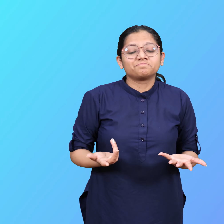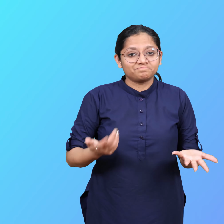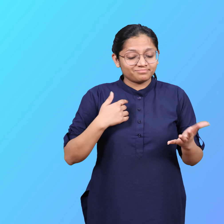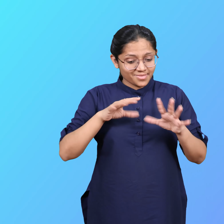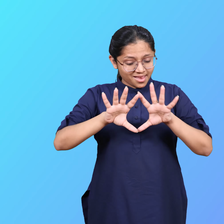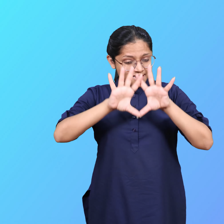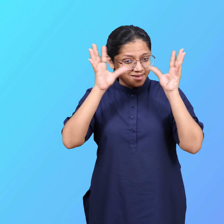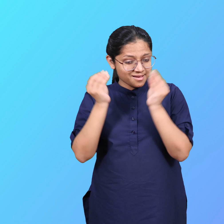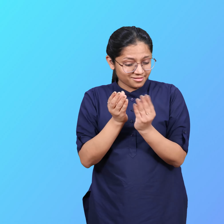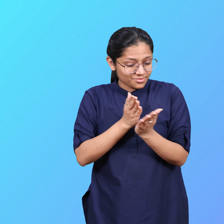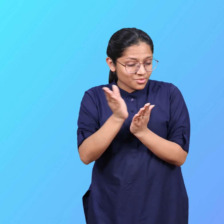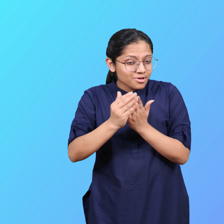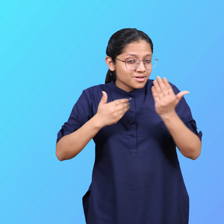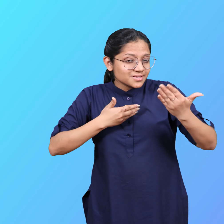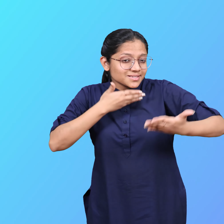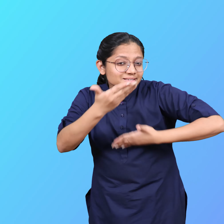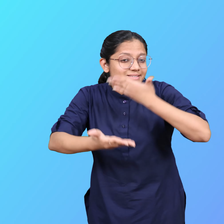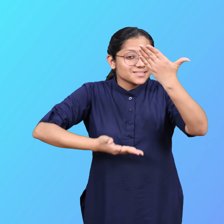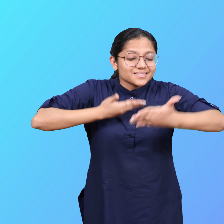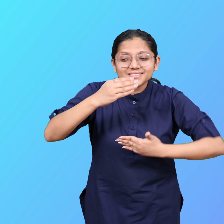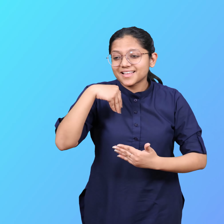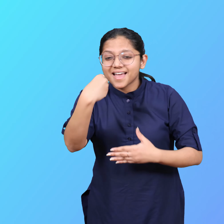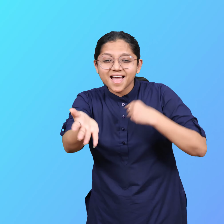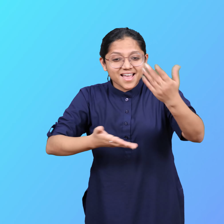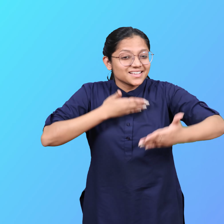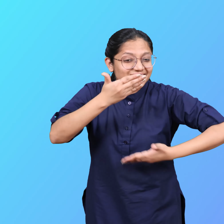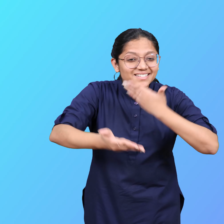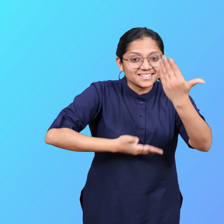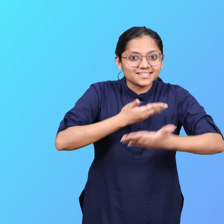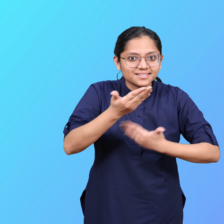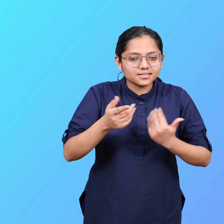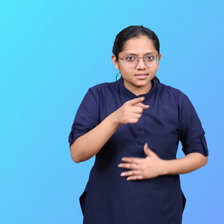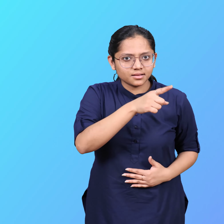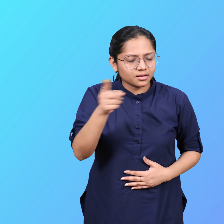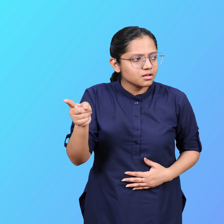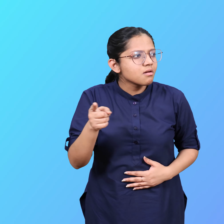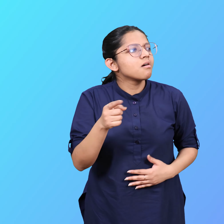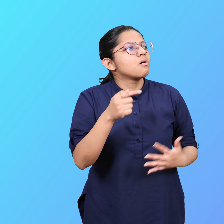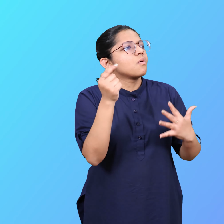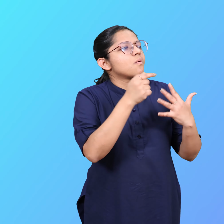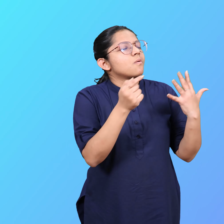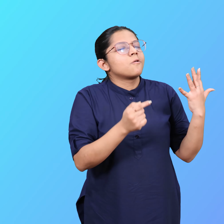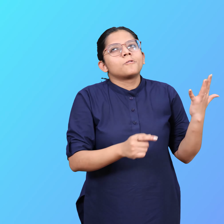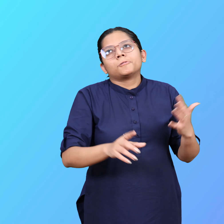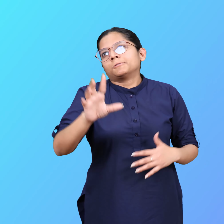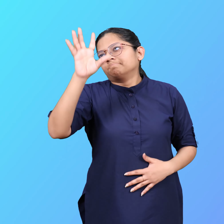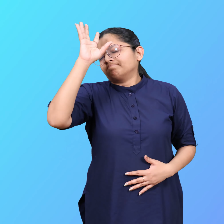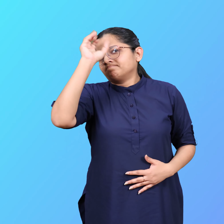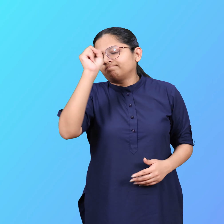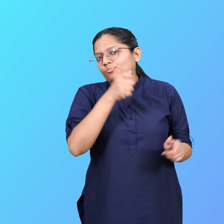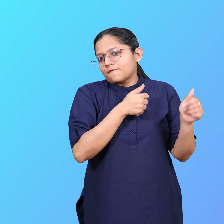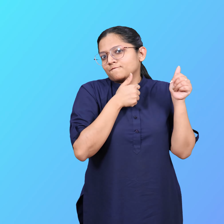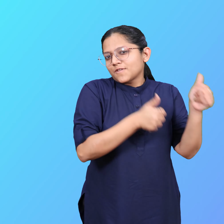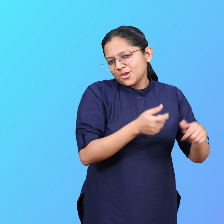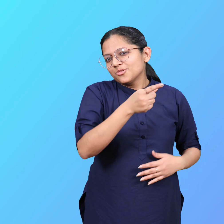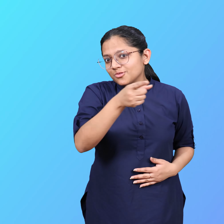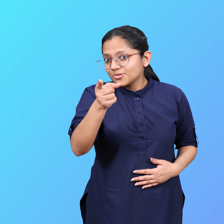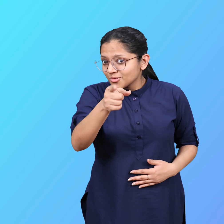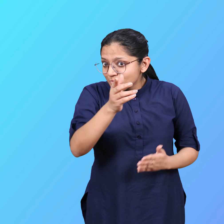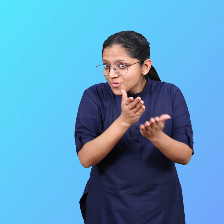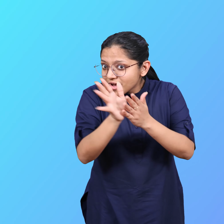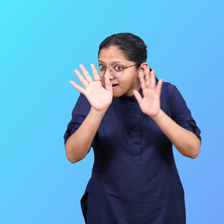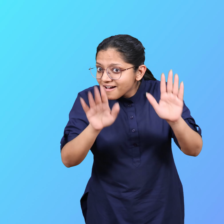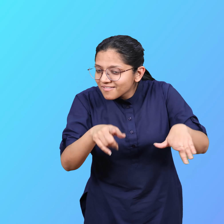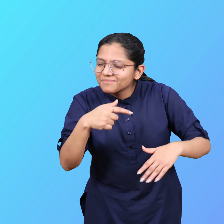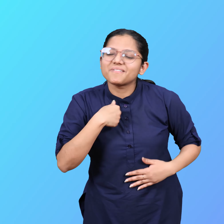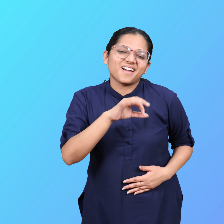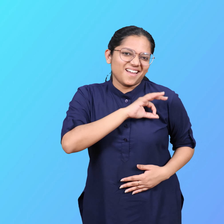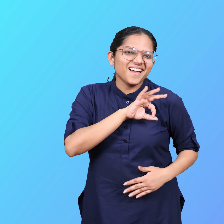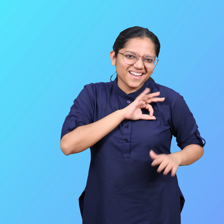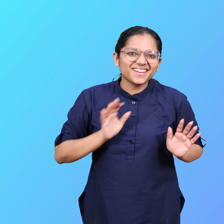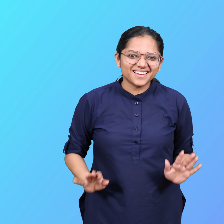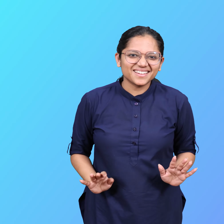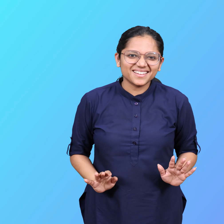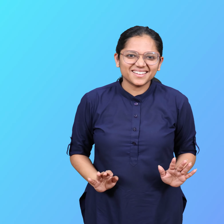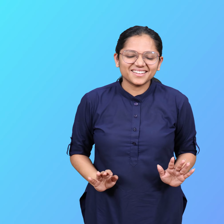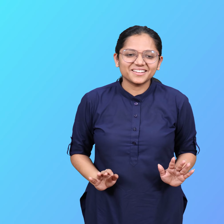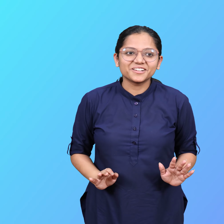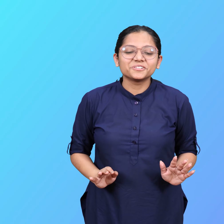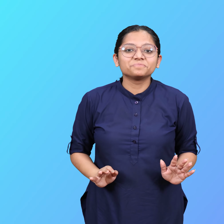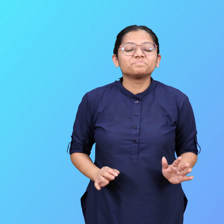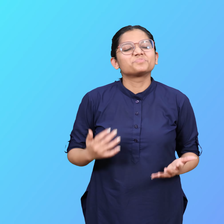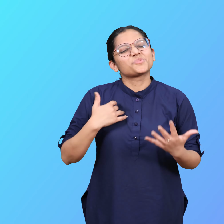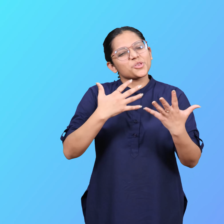I like the way you always remember me and follow the teachings I gave you.